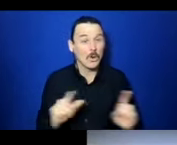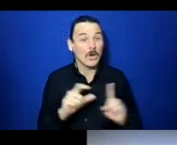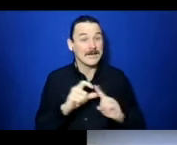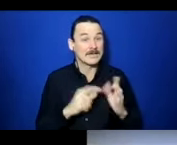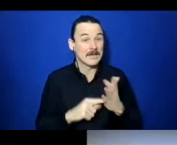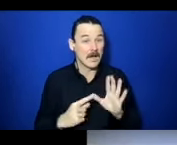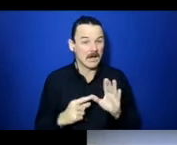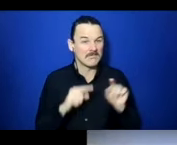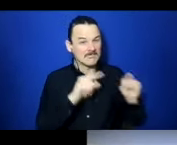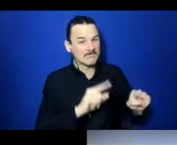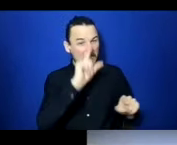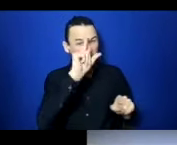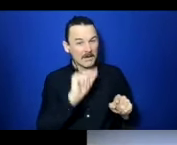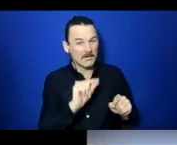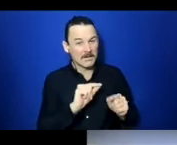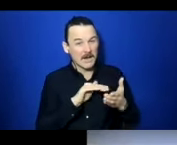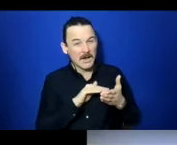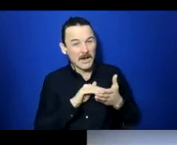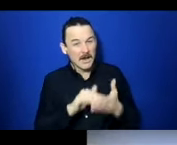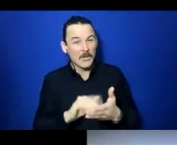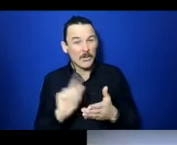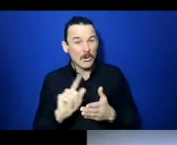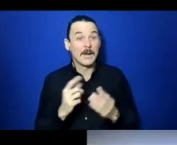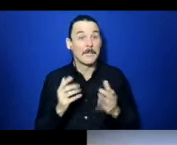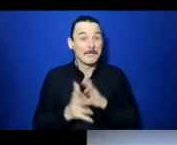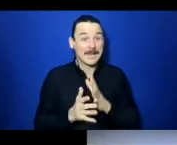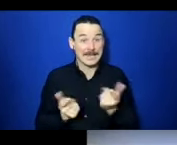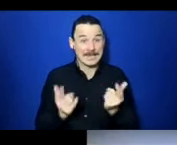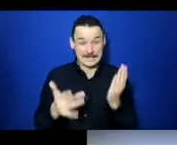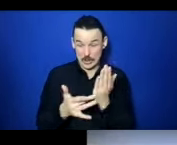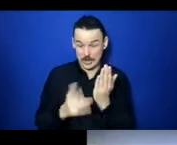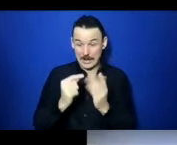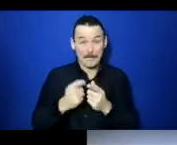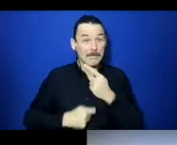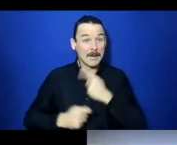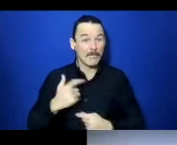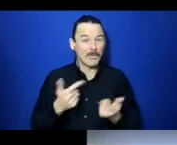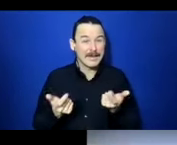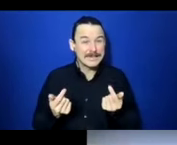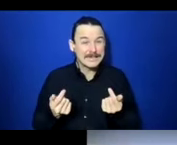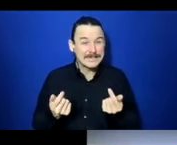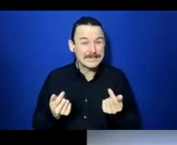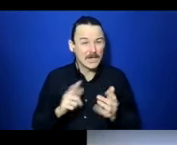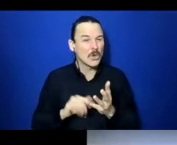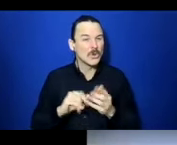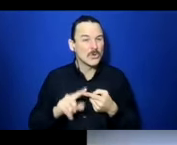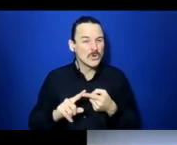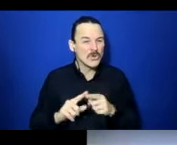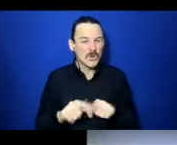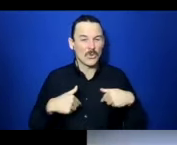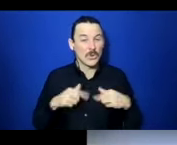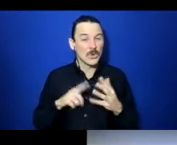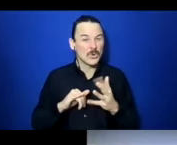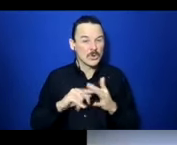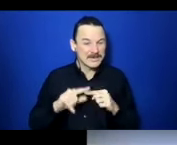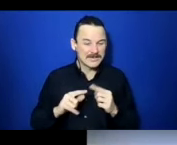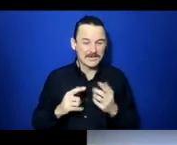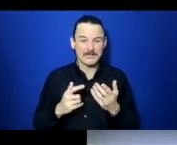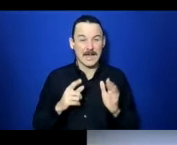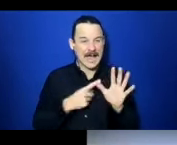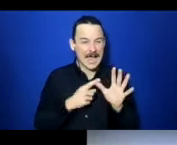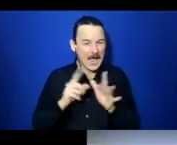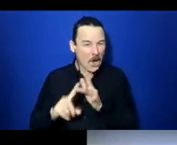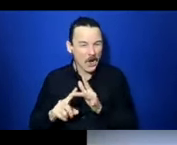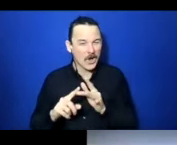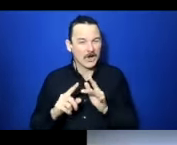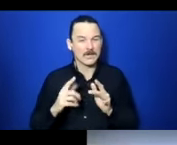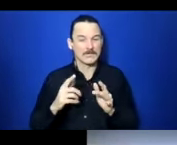make technology easier to use. We're using machine learning and AI in our device, so the device can